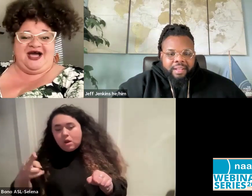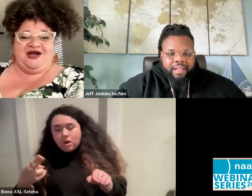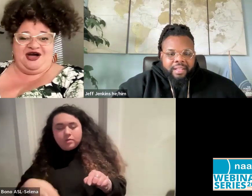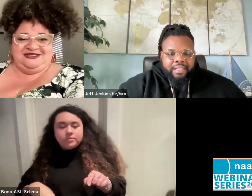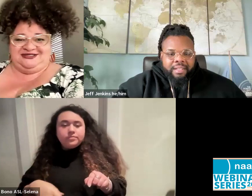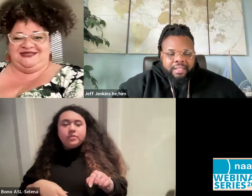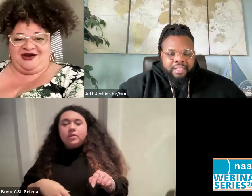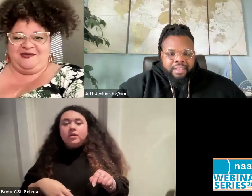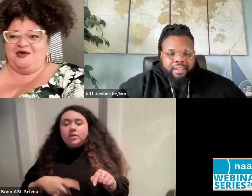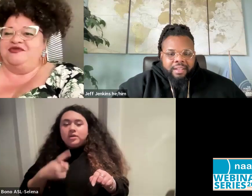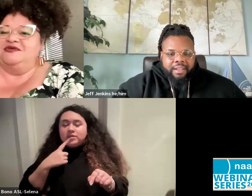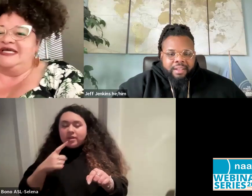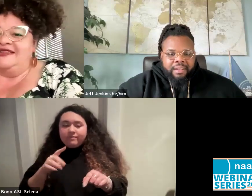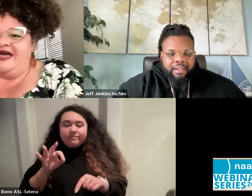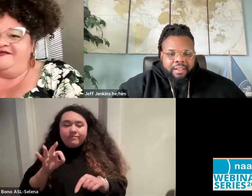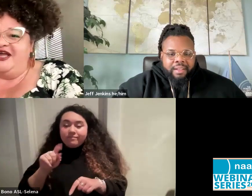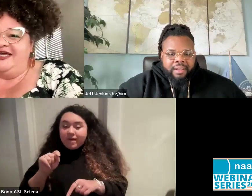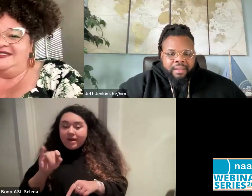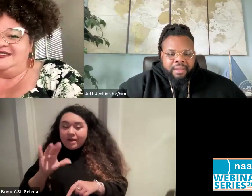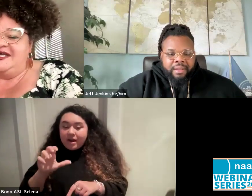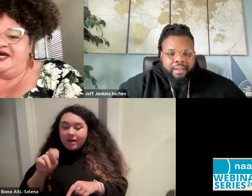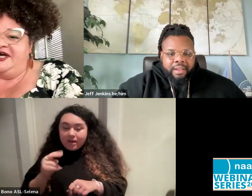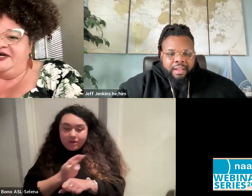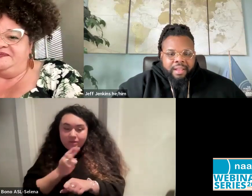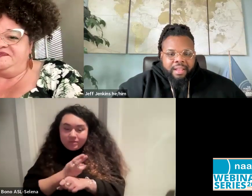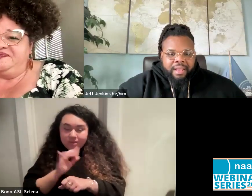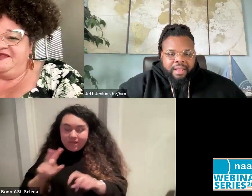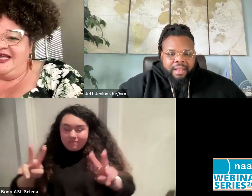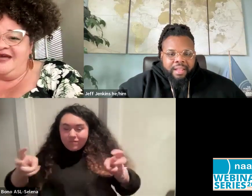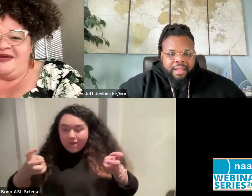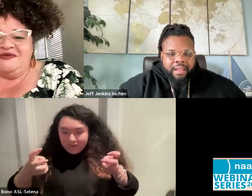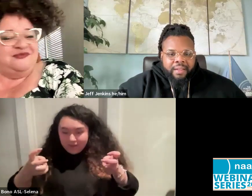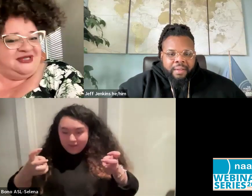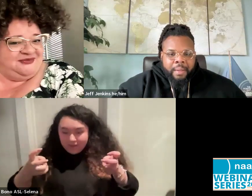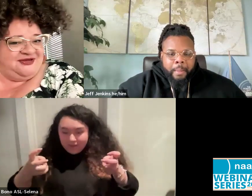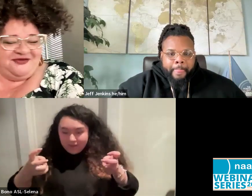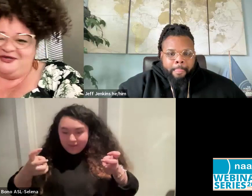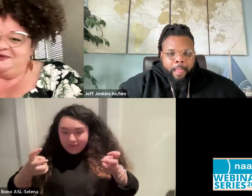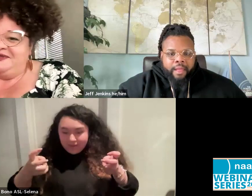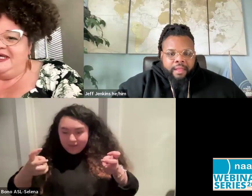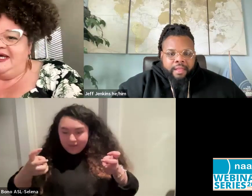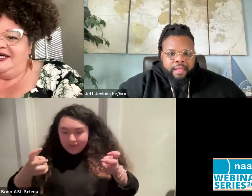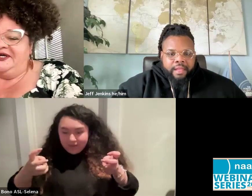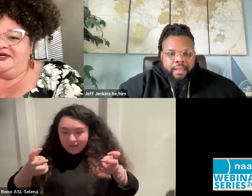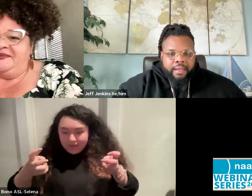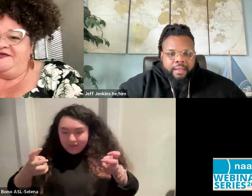icons that are both using that phrase and maybe it was meant to be for you.